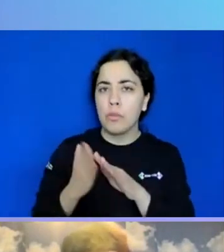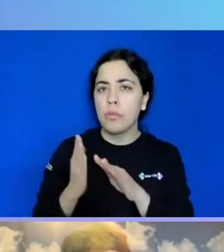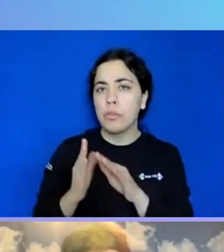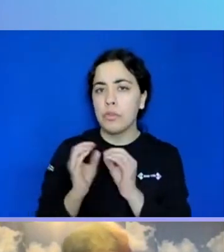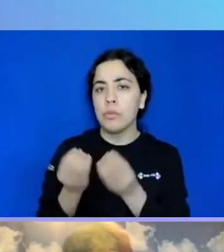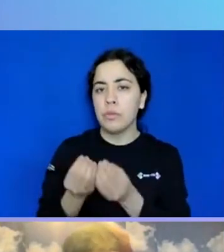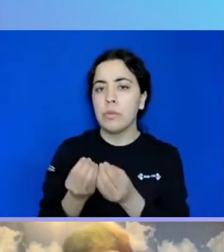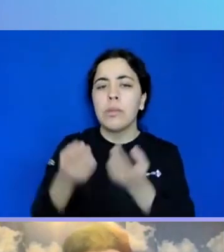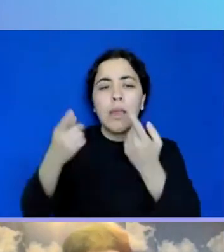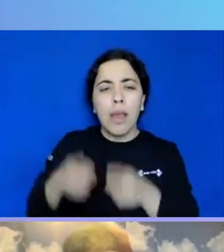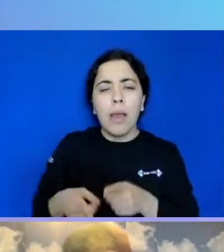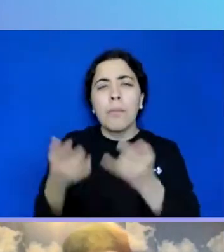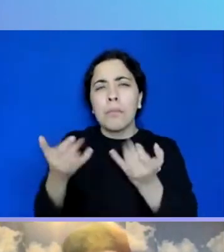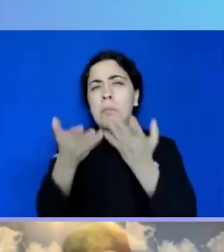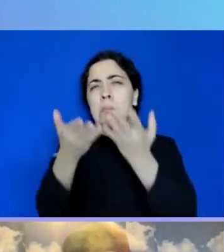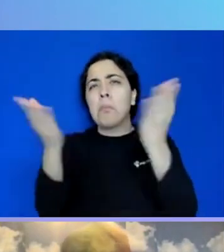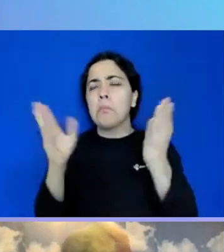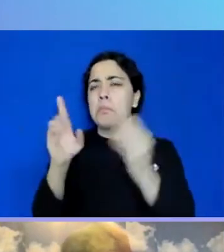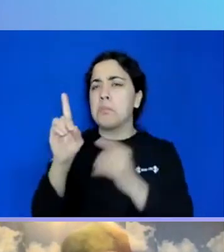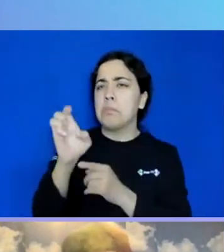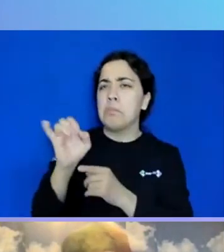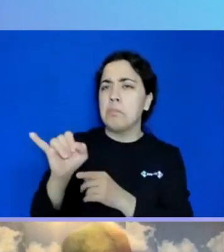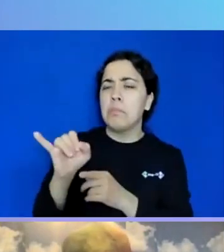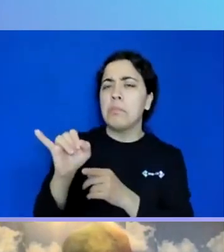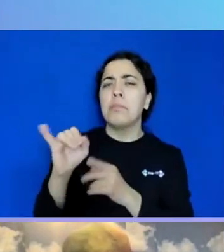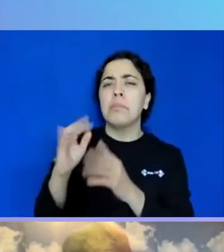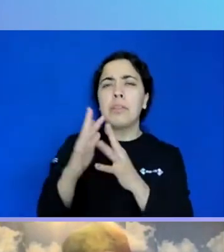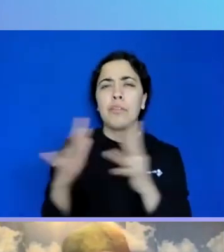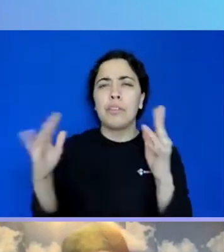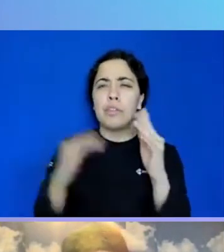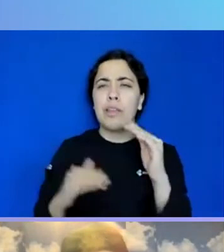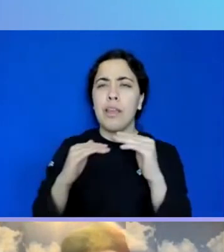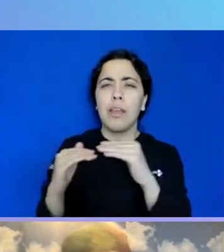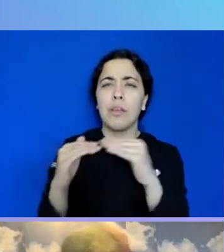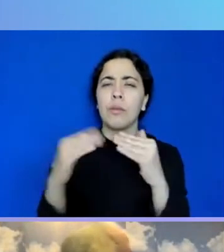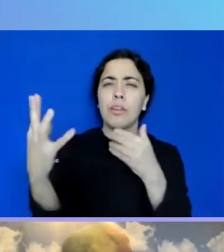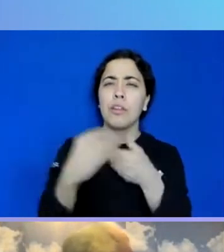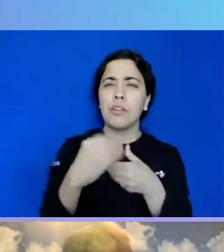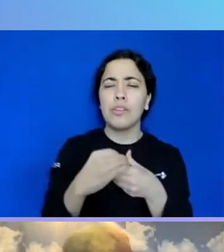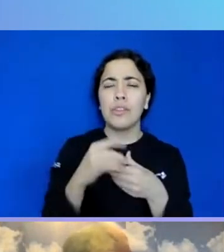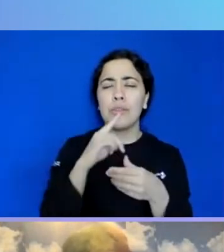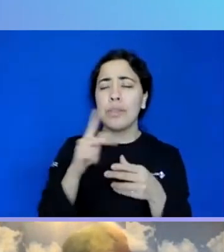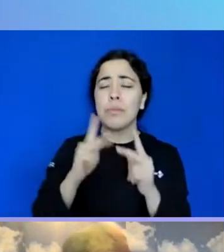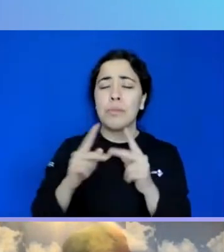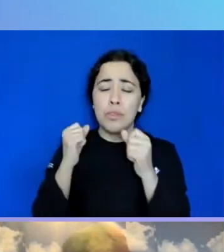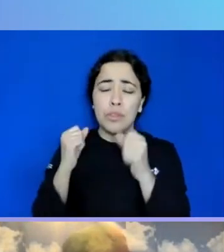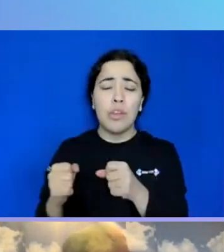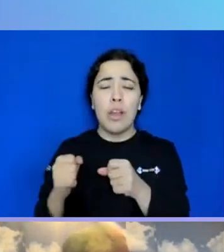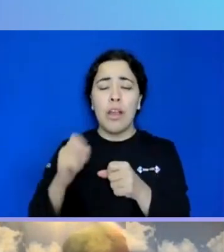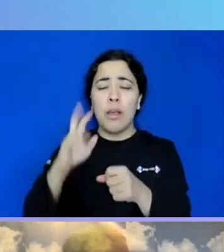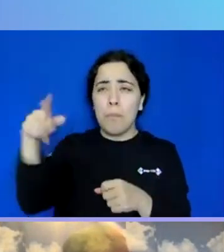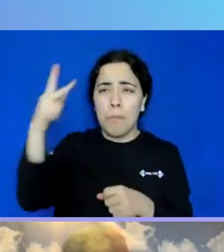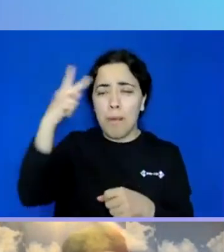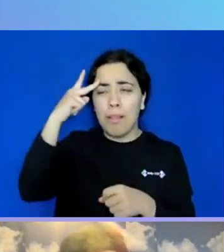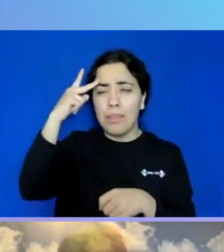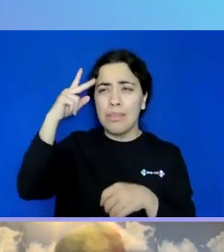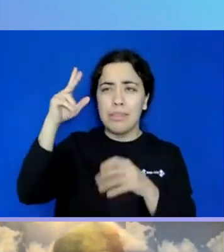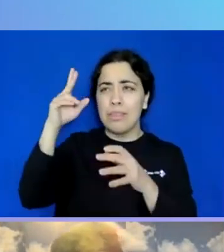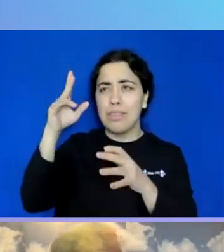inclusion is very politicized and mass layoffs are very